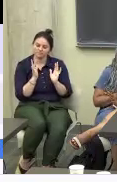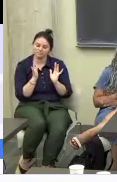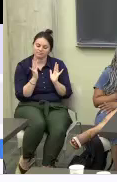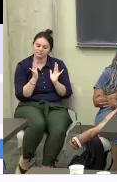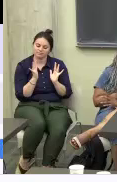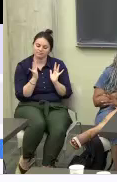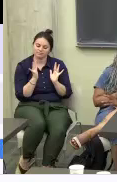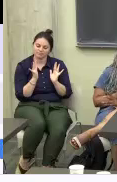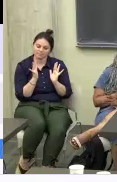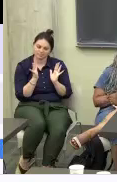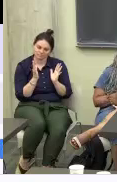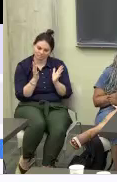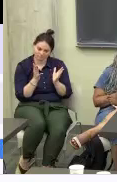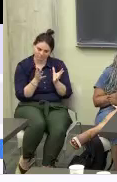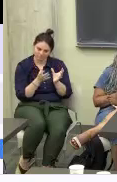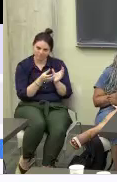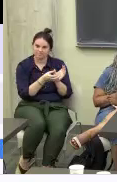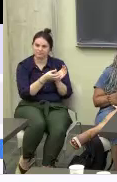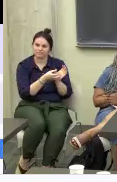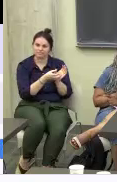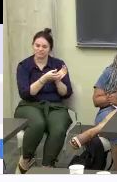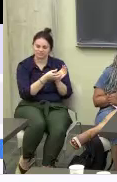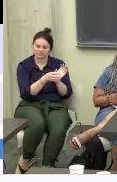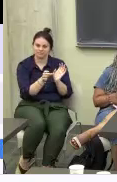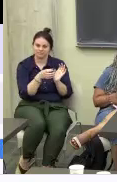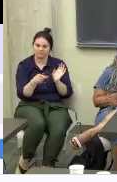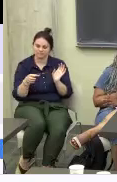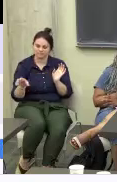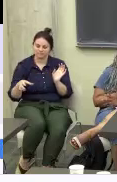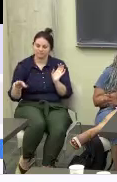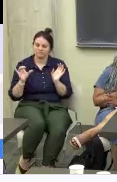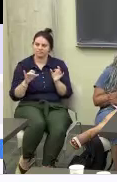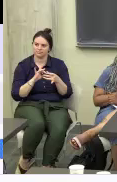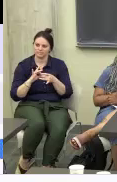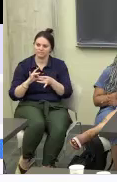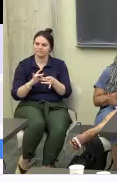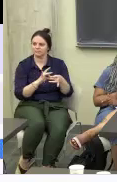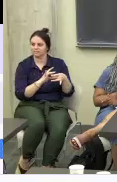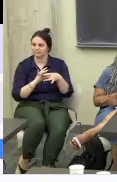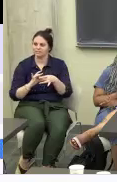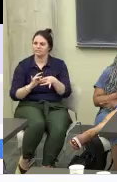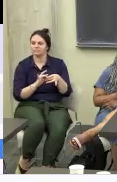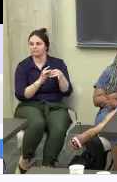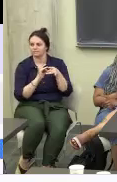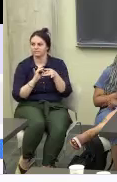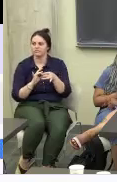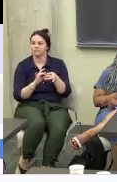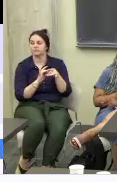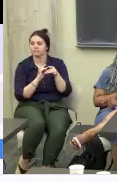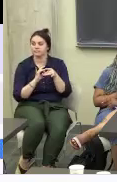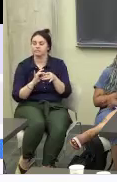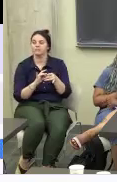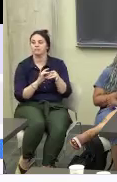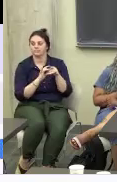sort of breaking up that cohesiveness that experience a community, that connectedness, right?